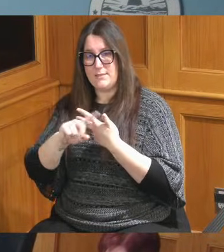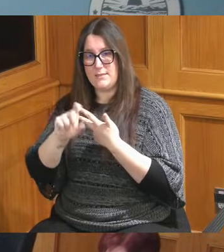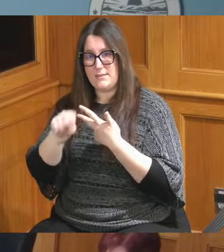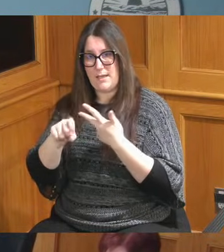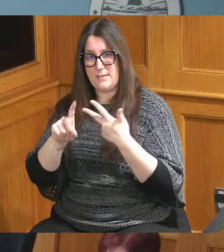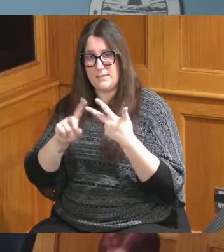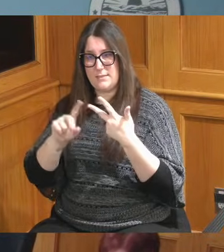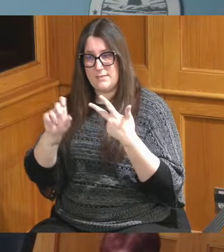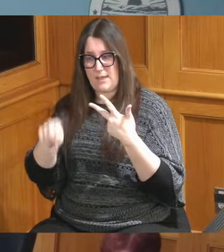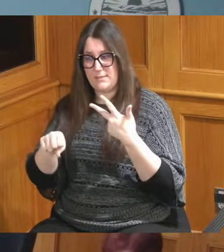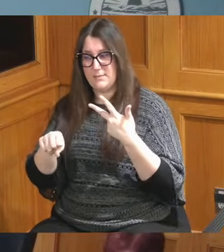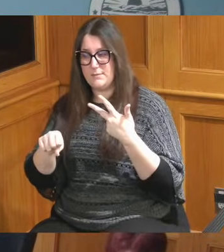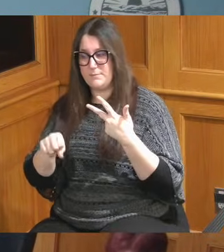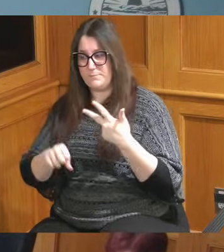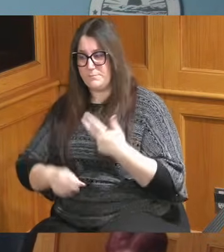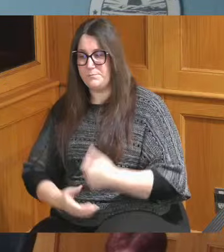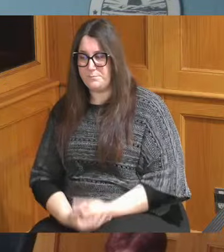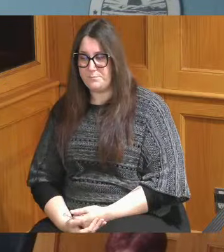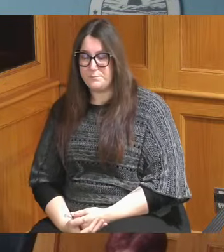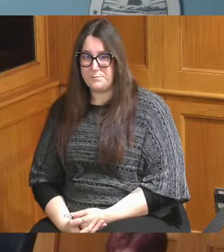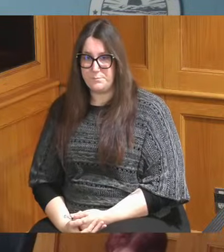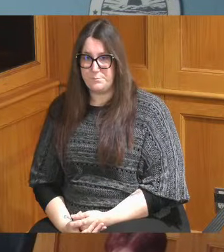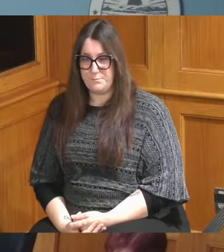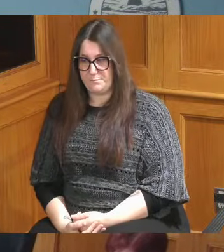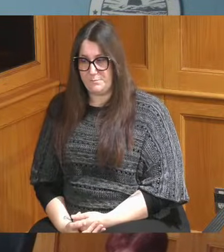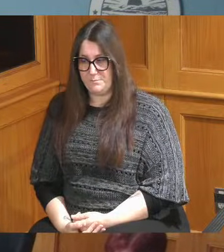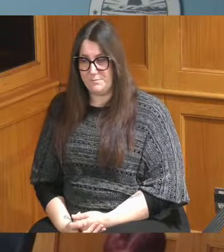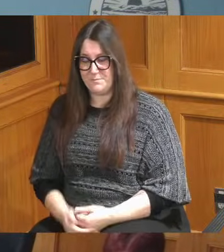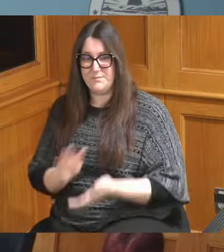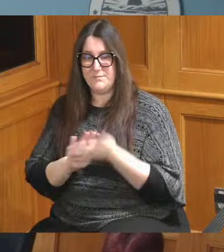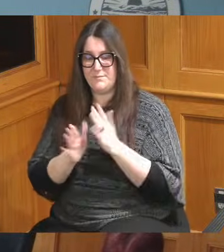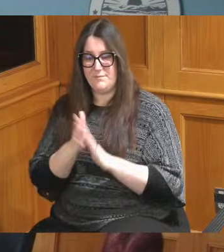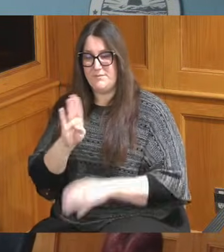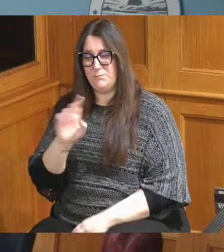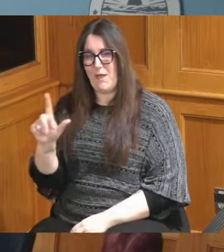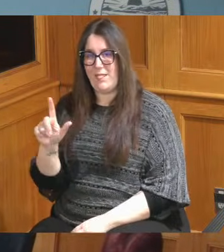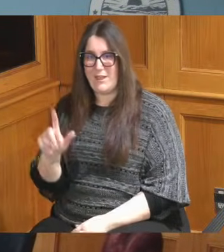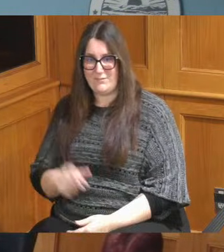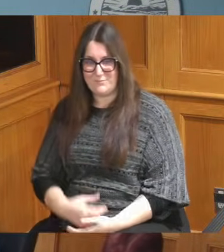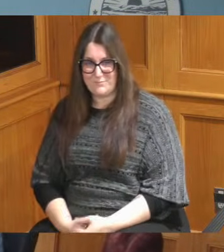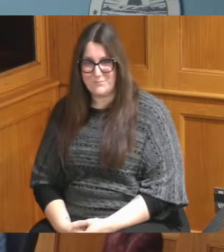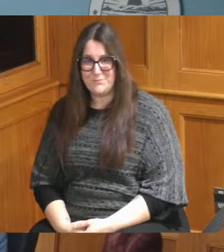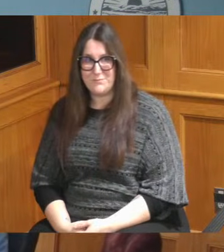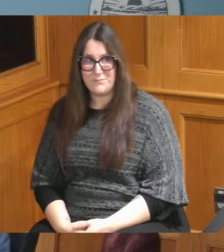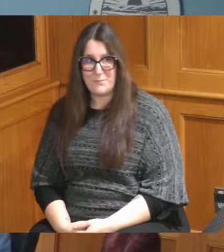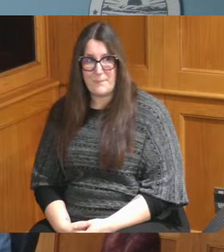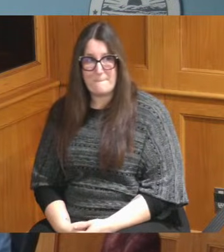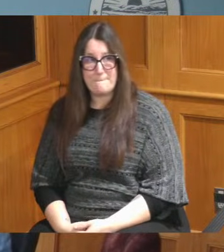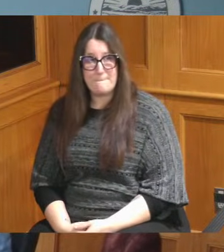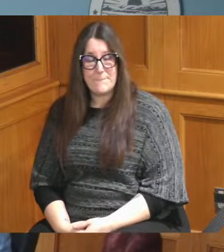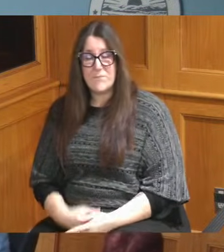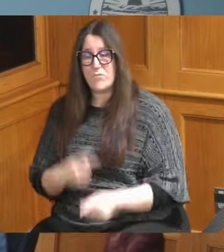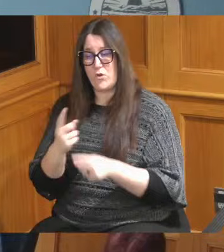Commissioner Driehaus. Yes. Thank you. That's my BIES Commissioners. Thank you. So regular agenda,